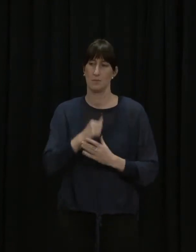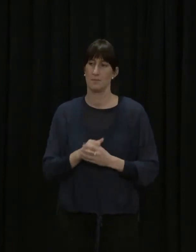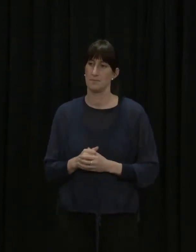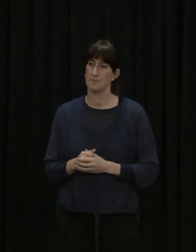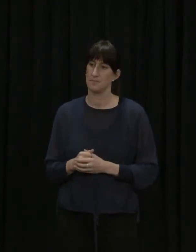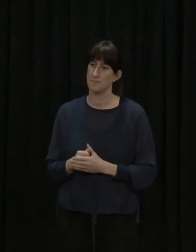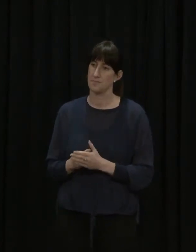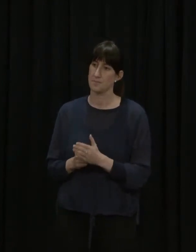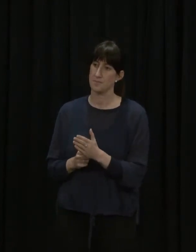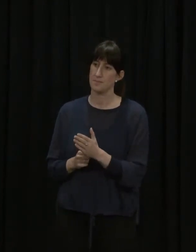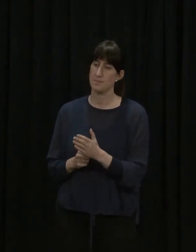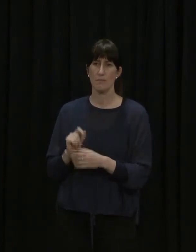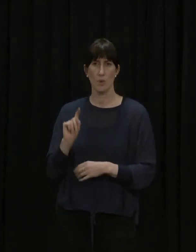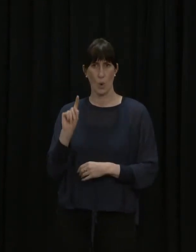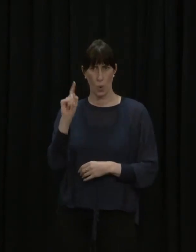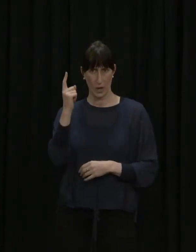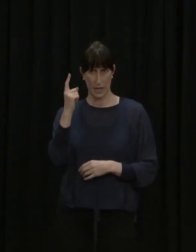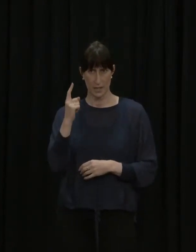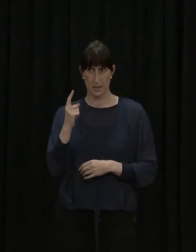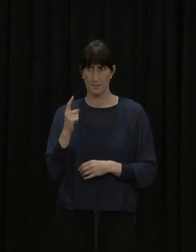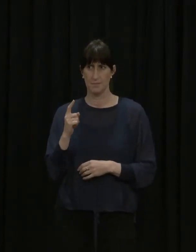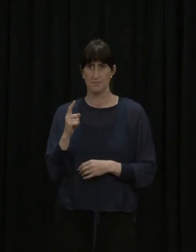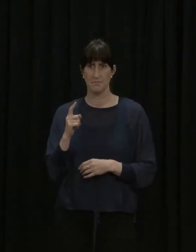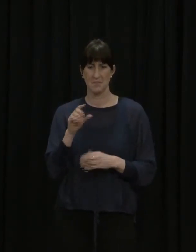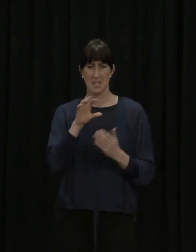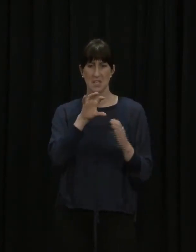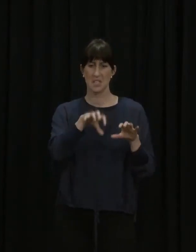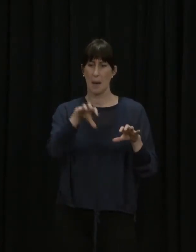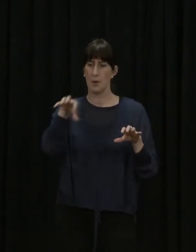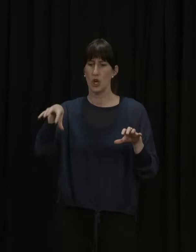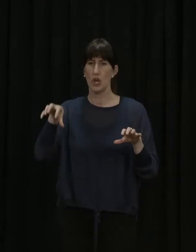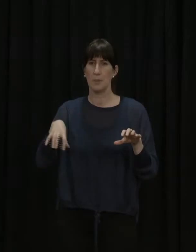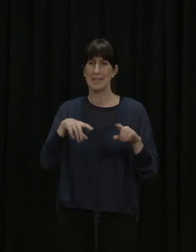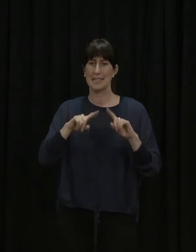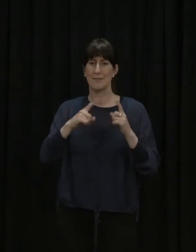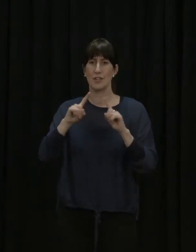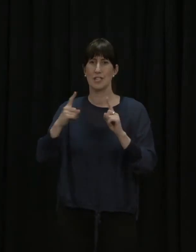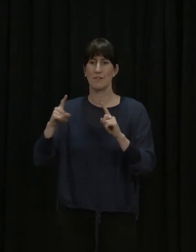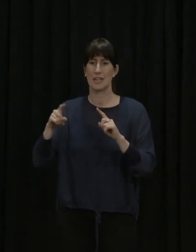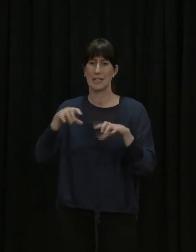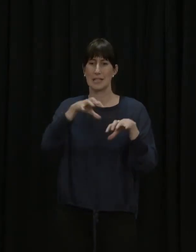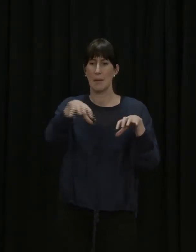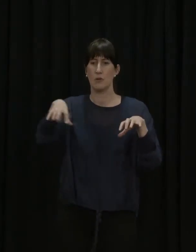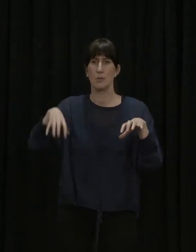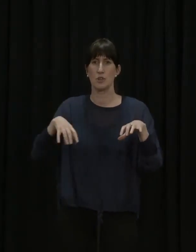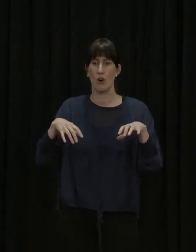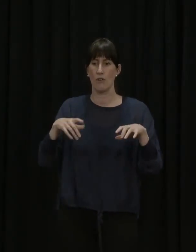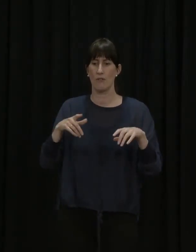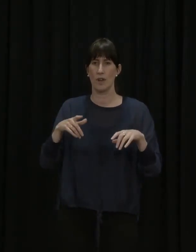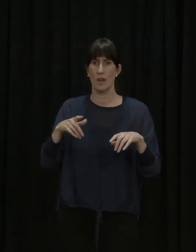no stone unturned to get as many vaccines out the door as we can.